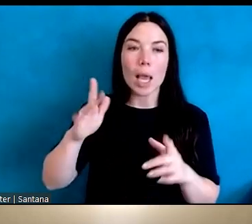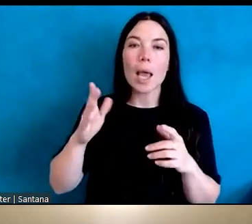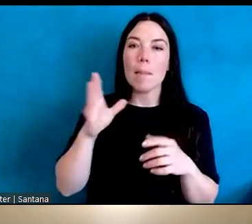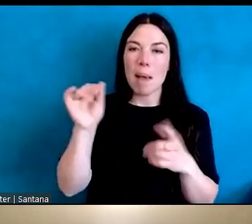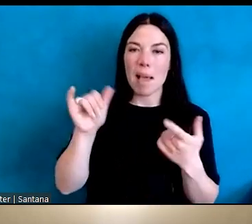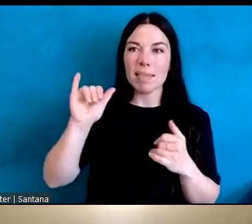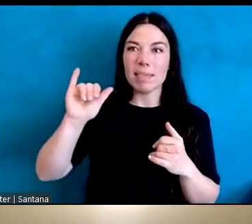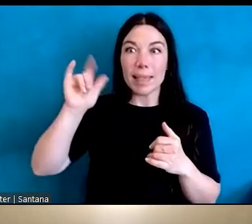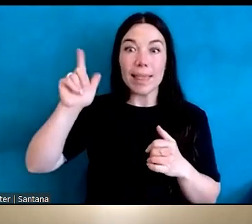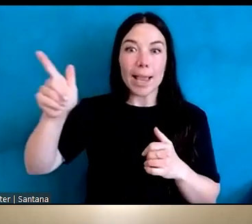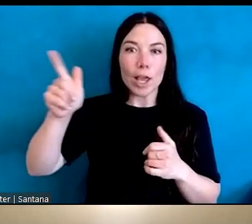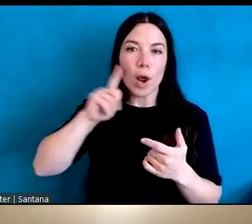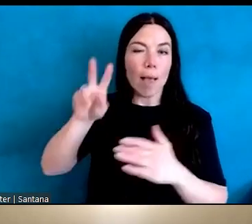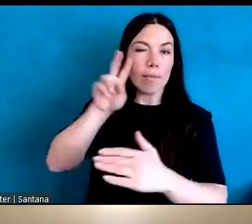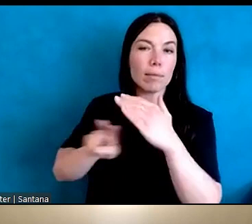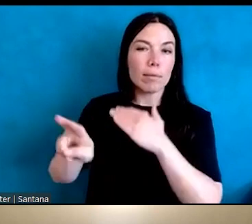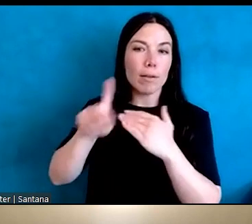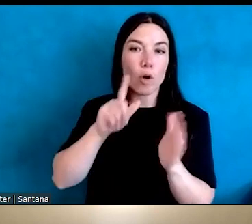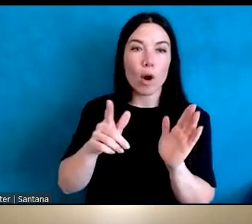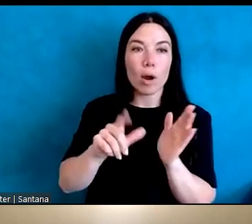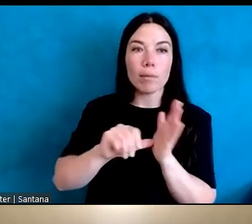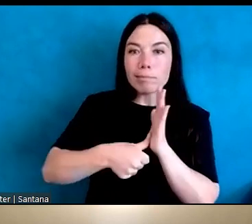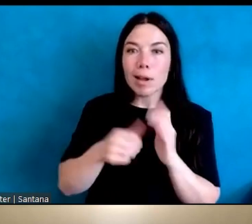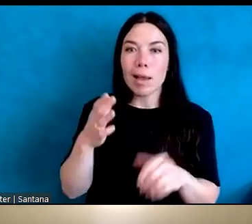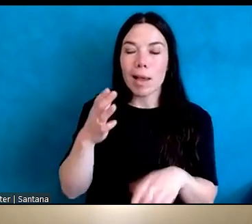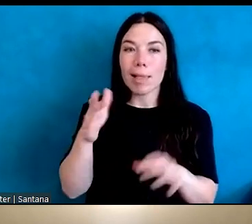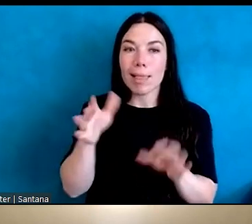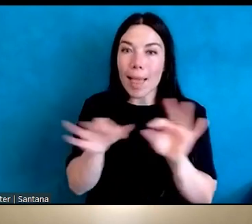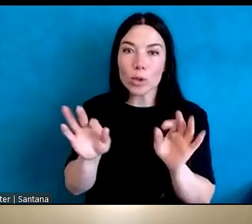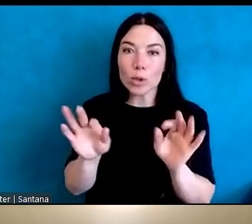So even in cultures where there is comparatively little direct input to children,